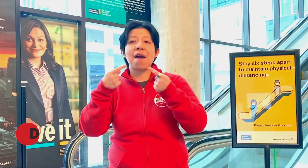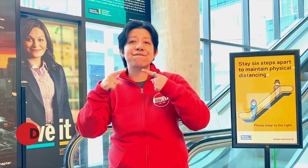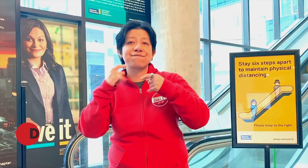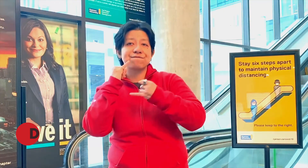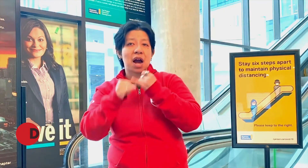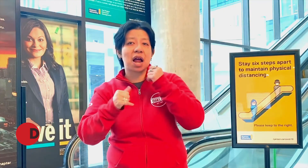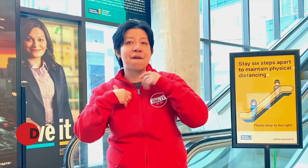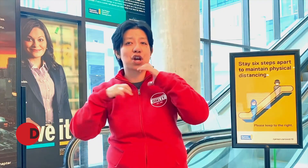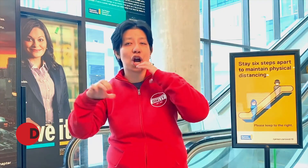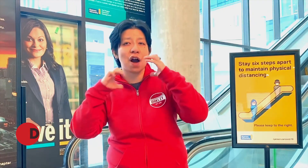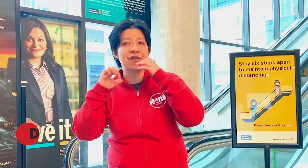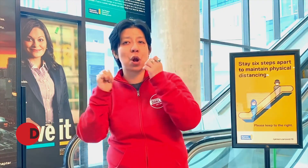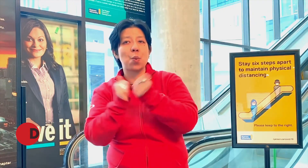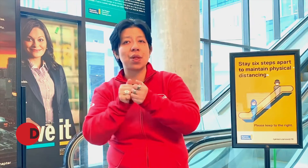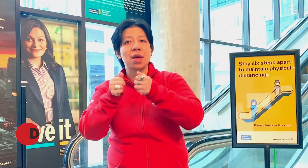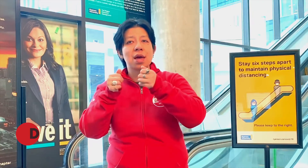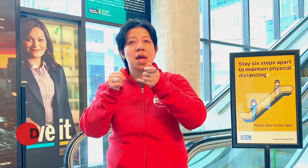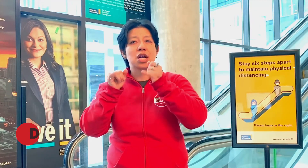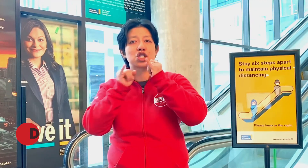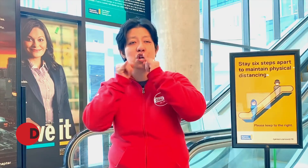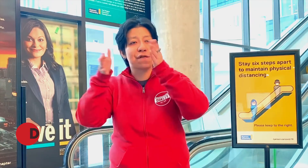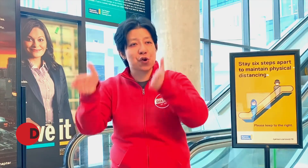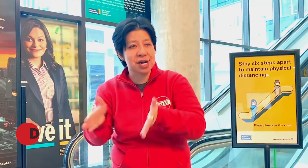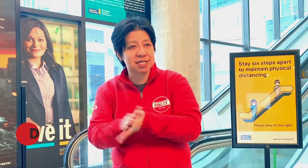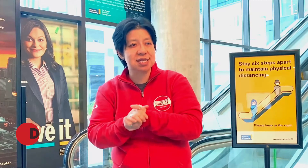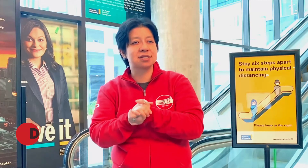with the researcher about the game.